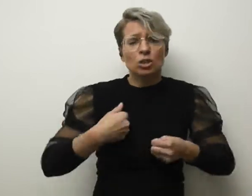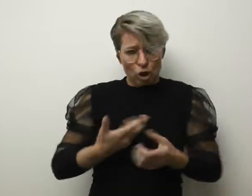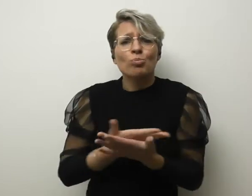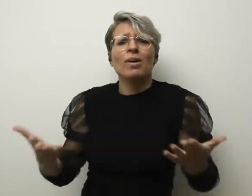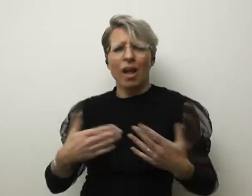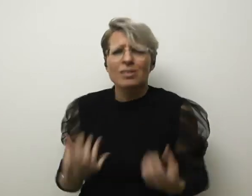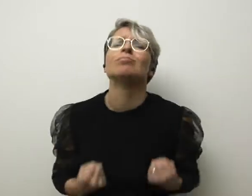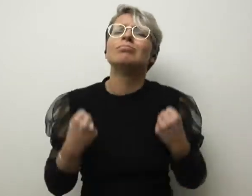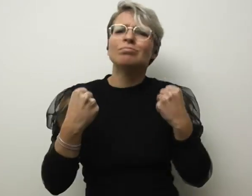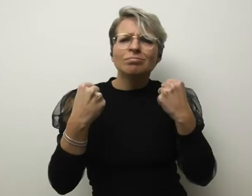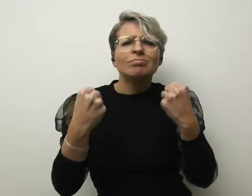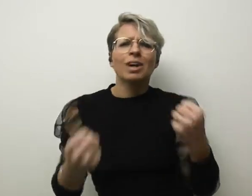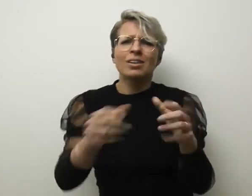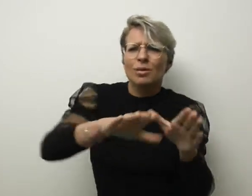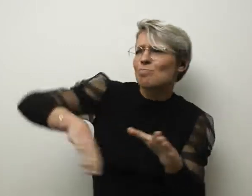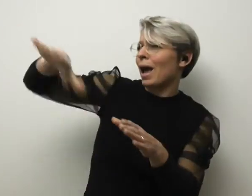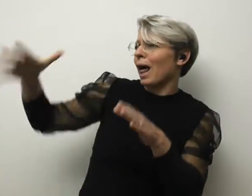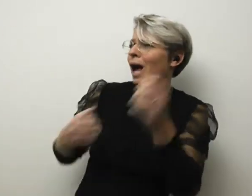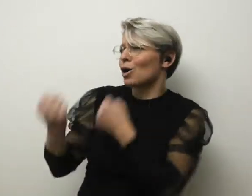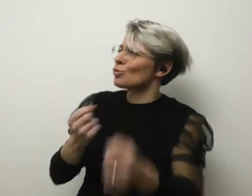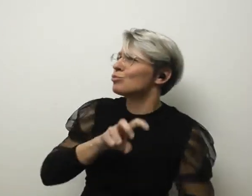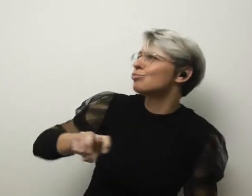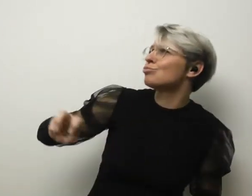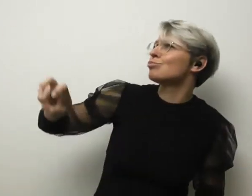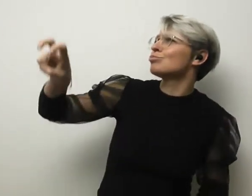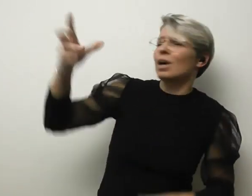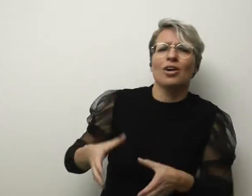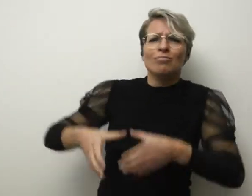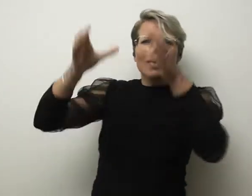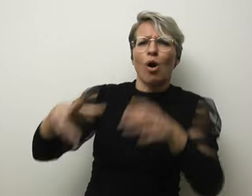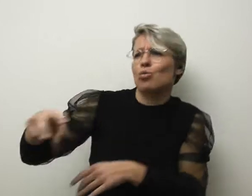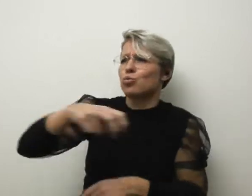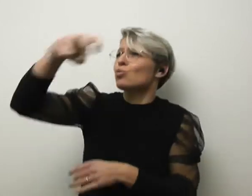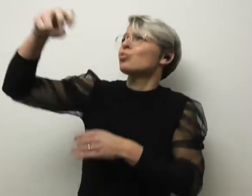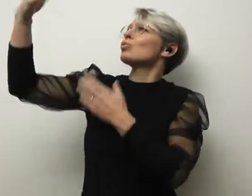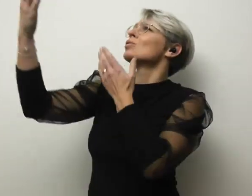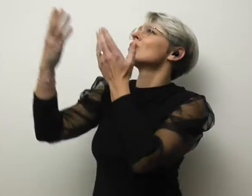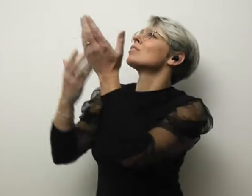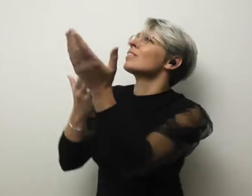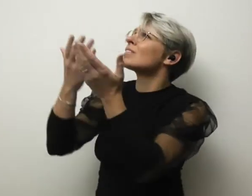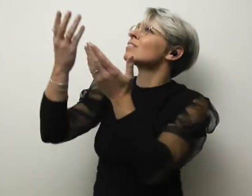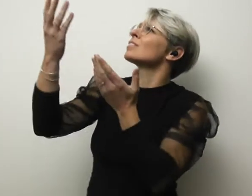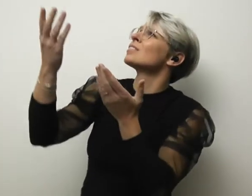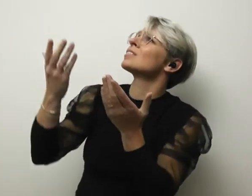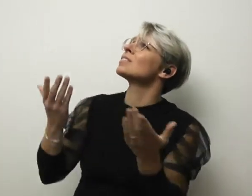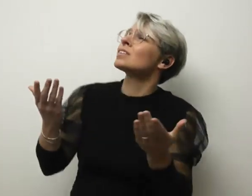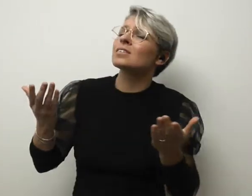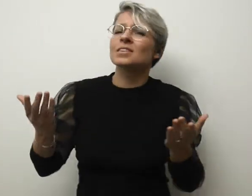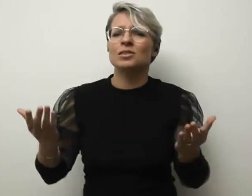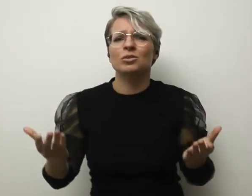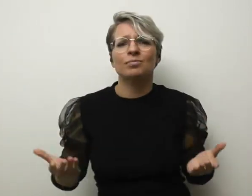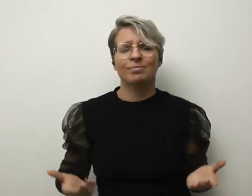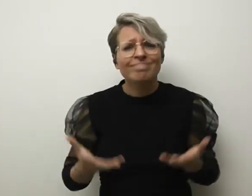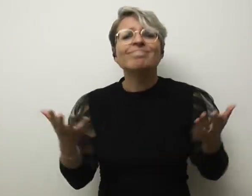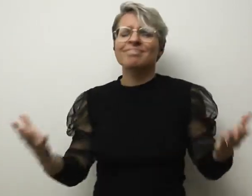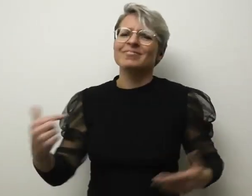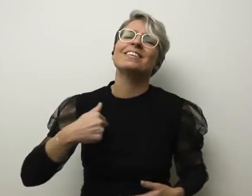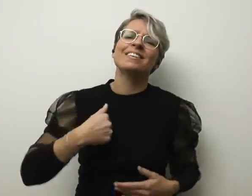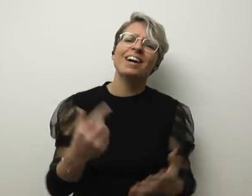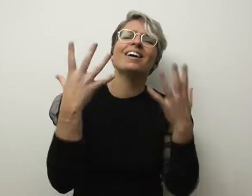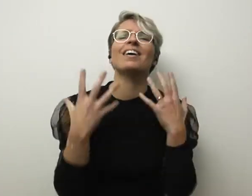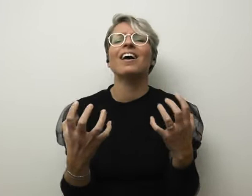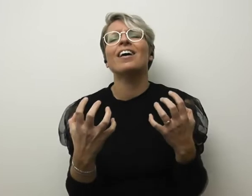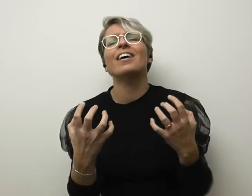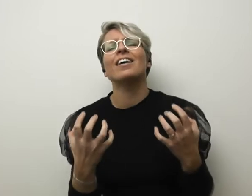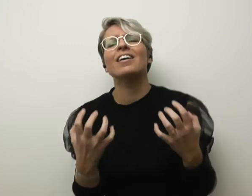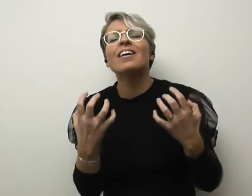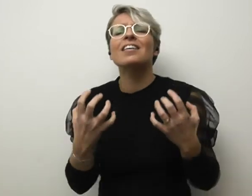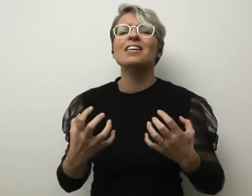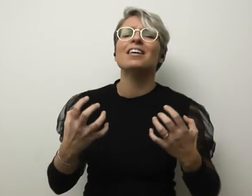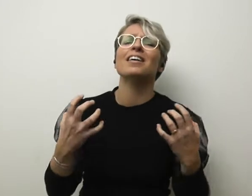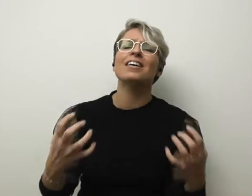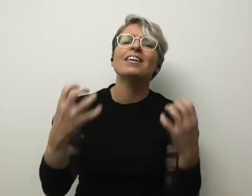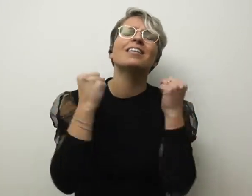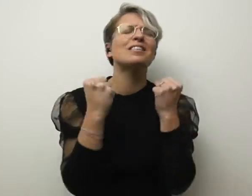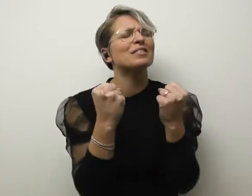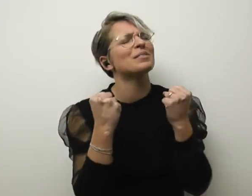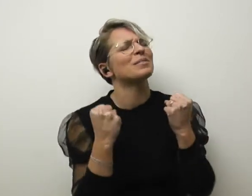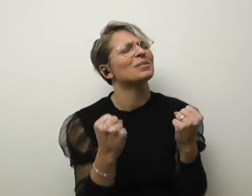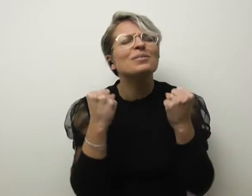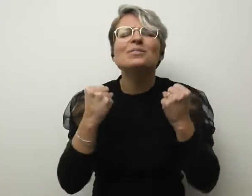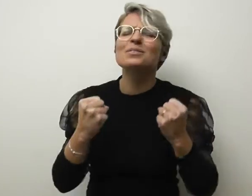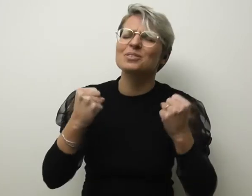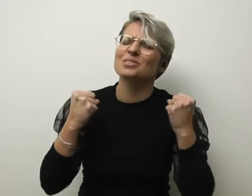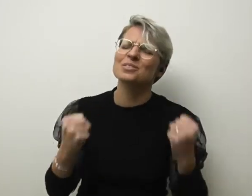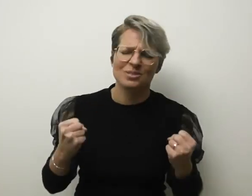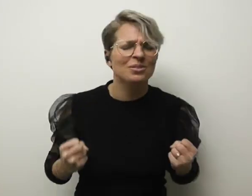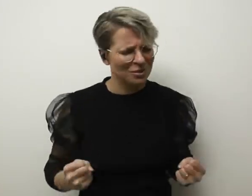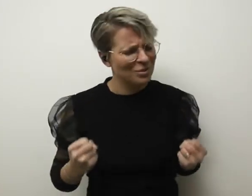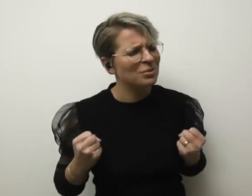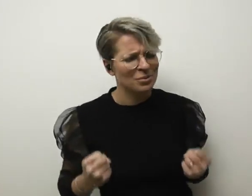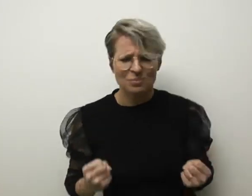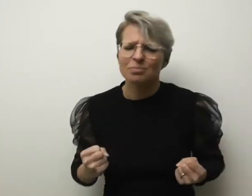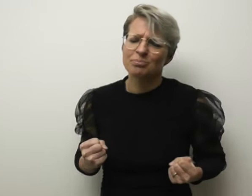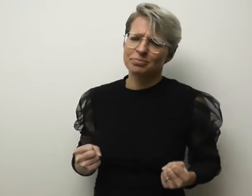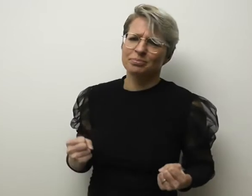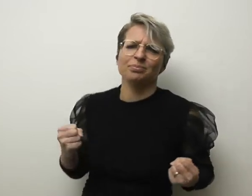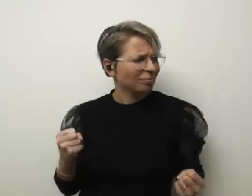Be running up that road, Be running up that hill, Be running up that building. If I only could, oh